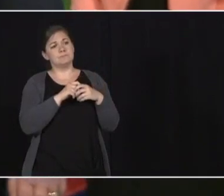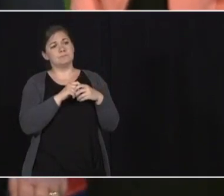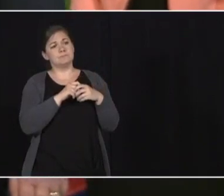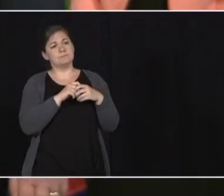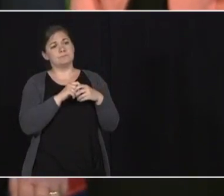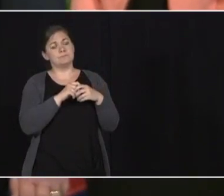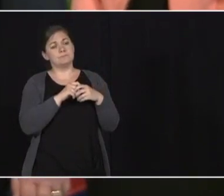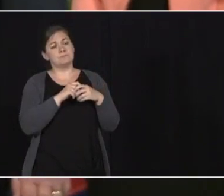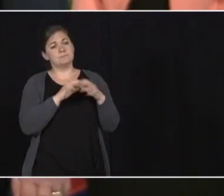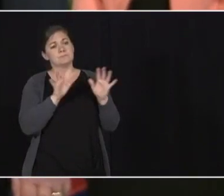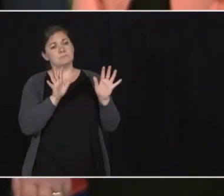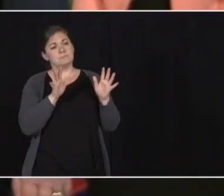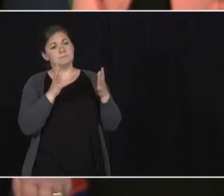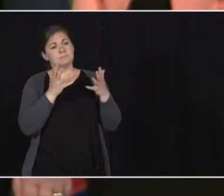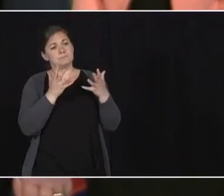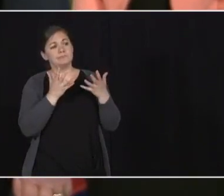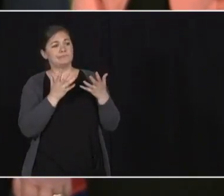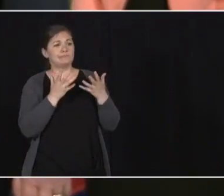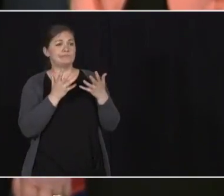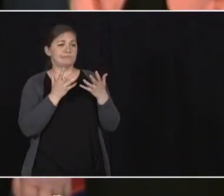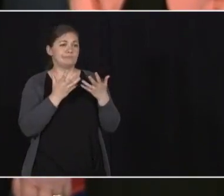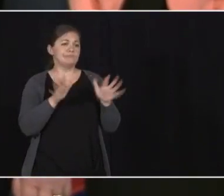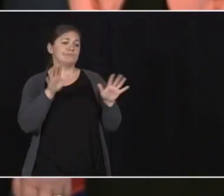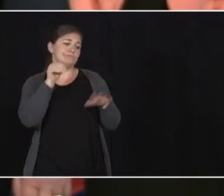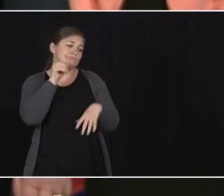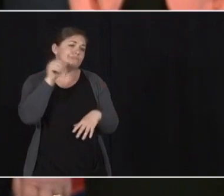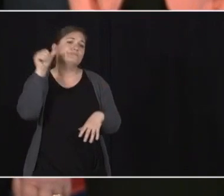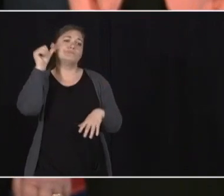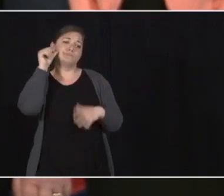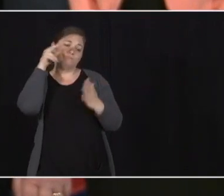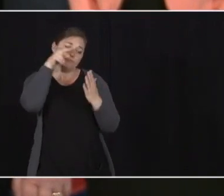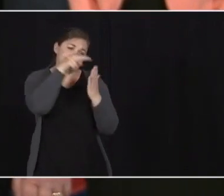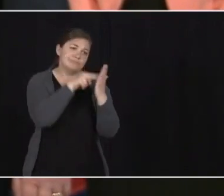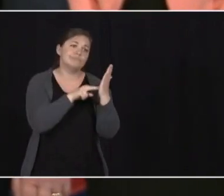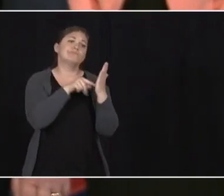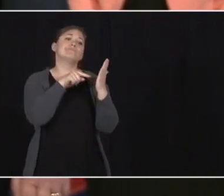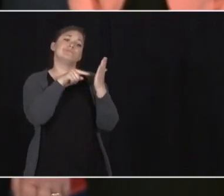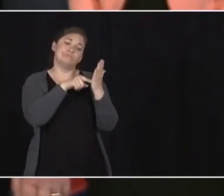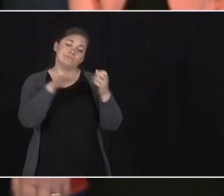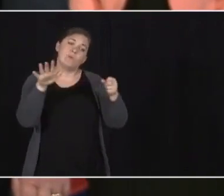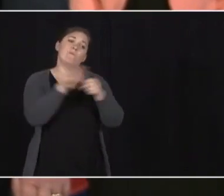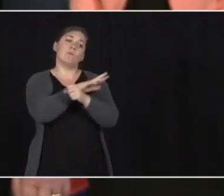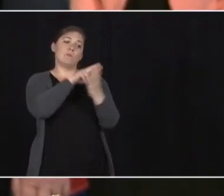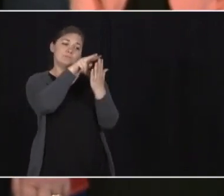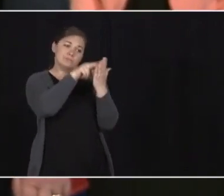on the full extent of this issue as the premier said yesterday but the provinces have also been saying that